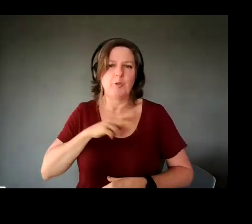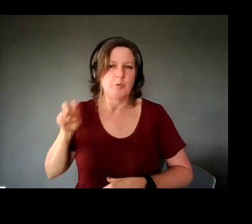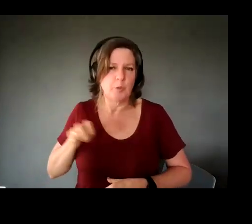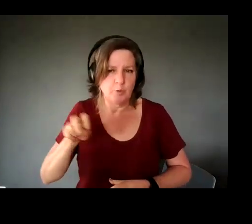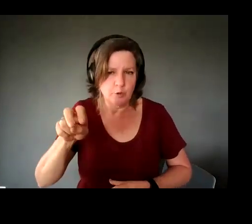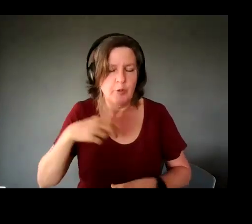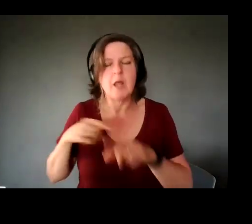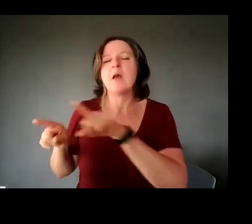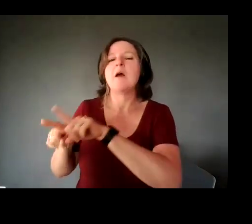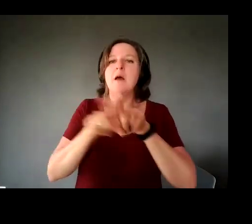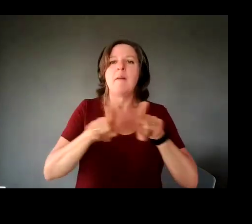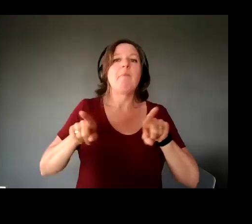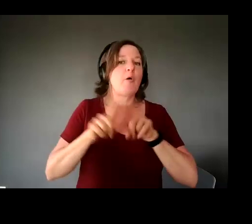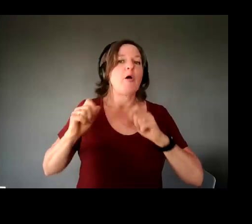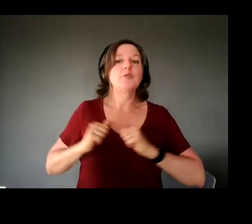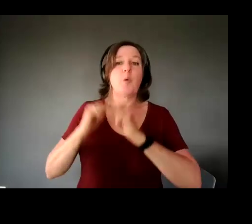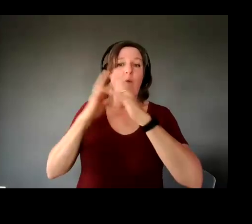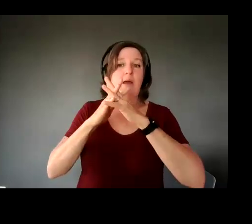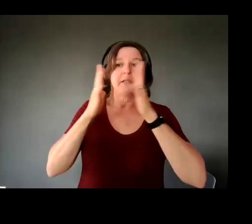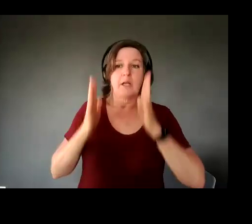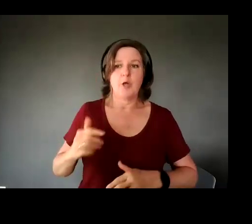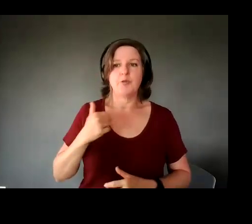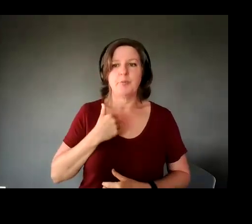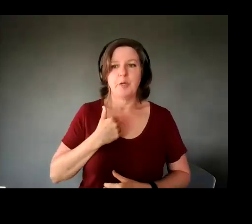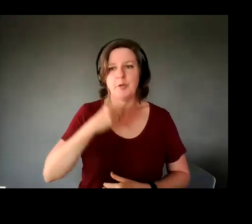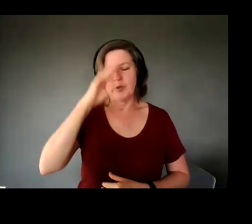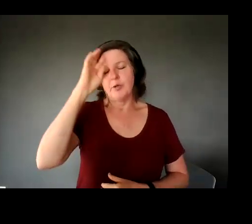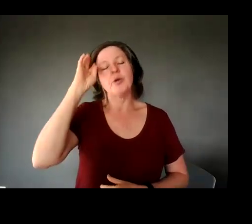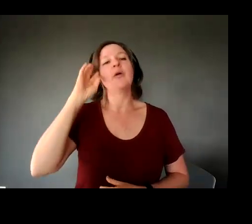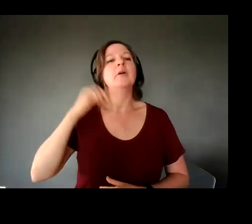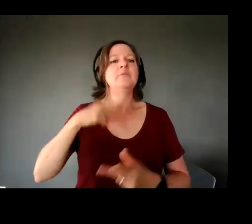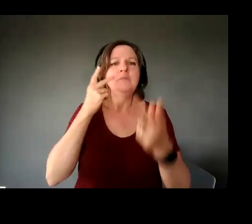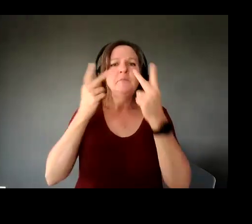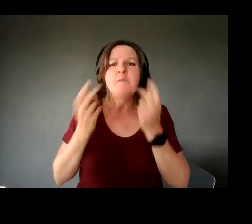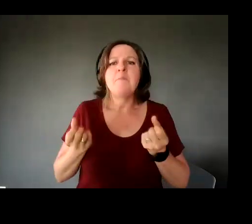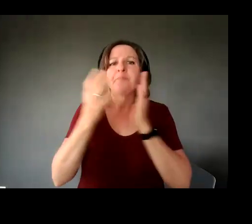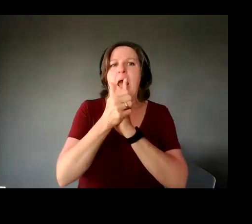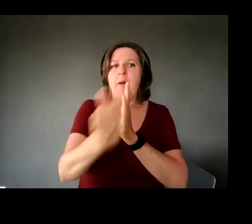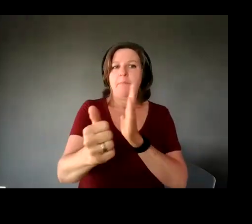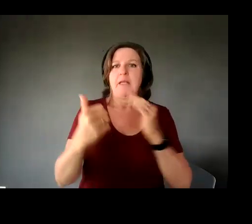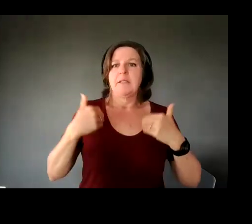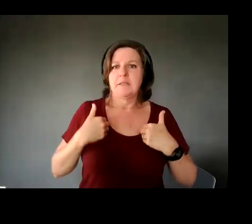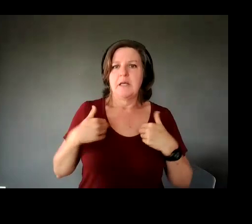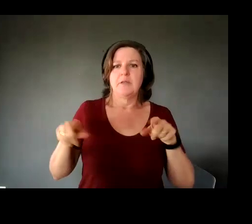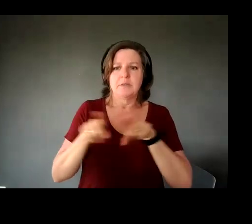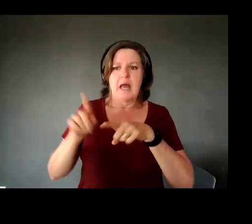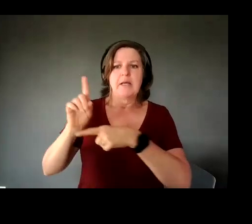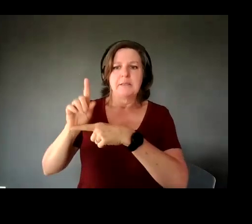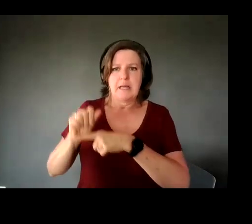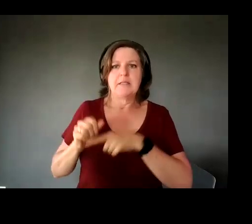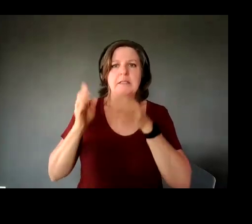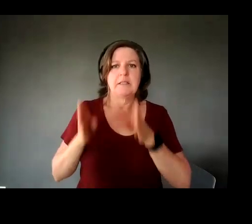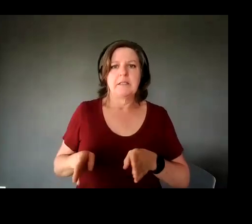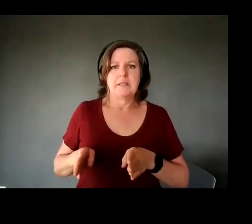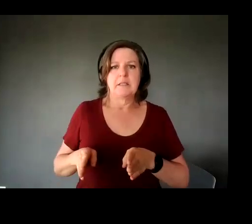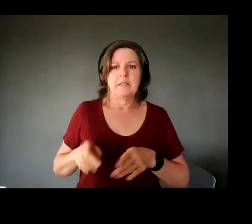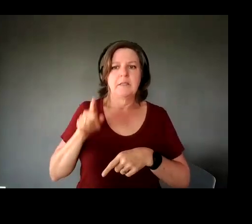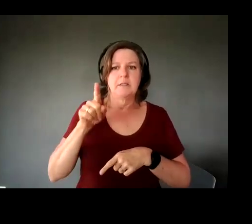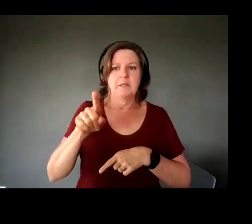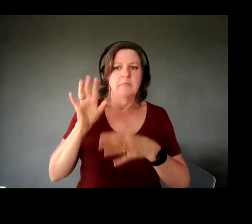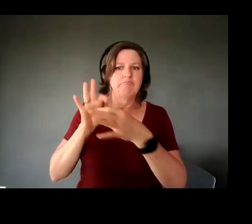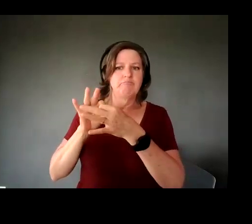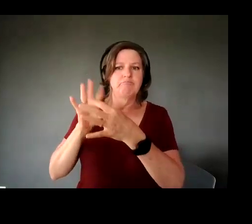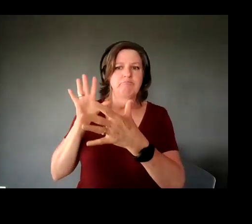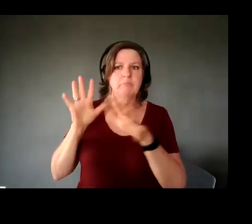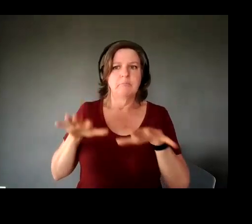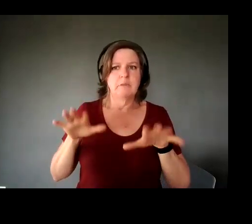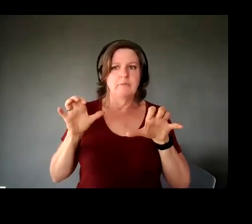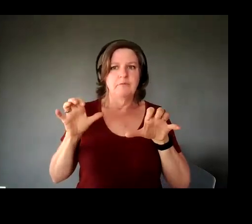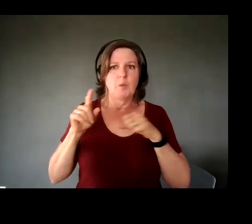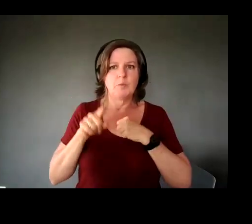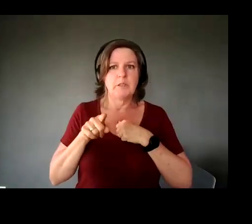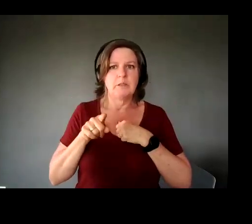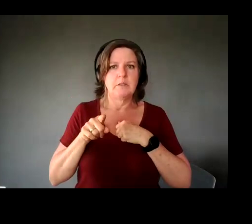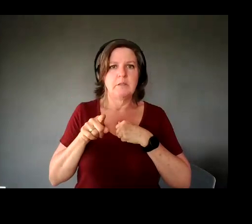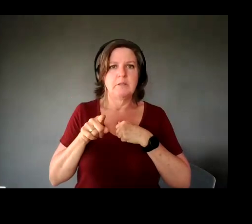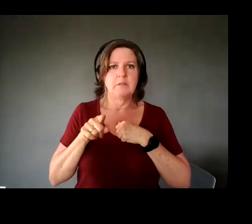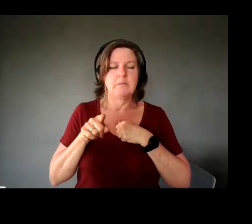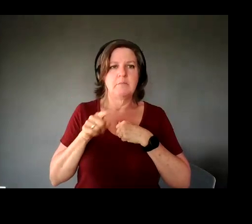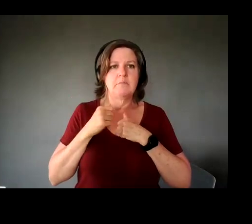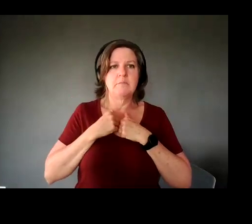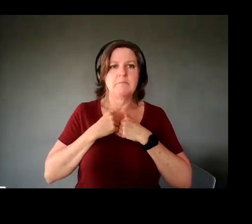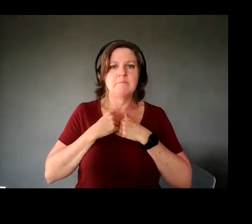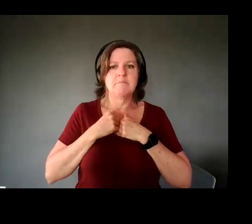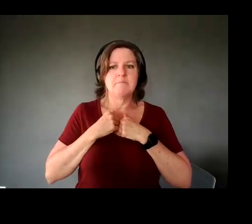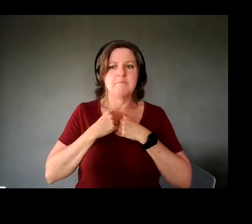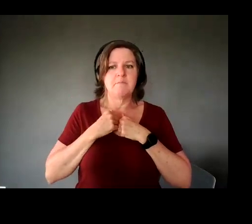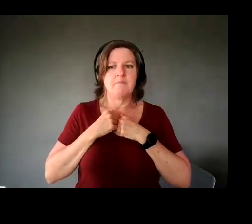Also, as an entrepreneur I've seen how many skills that I receive and have got as a Disabled (screen froze).